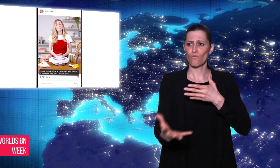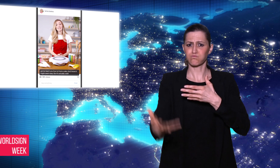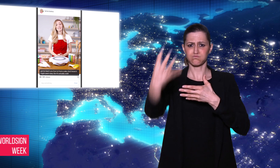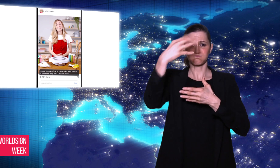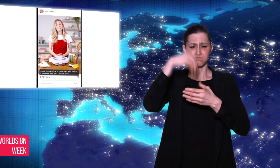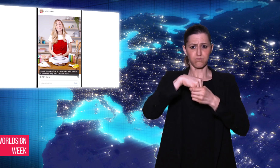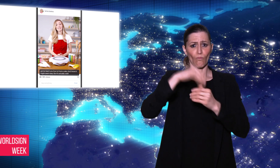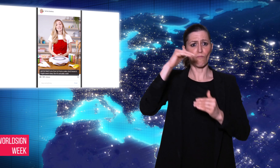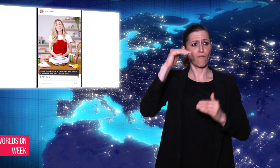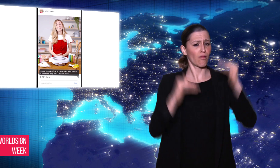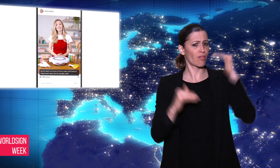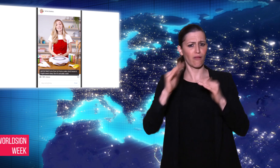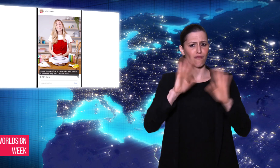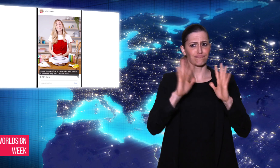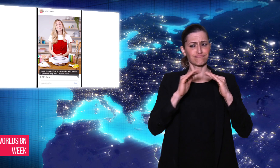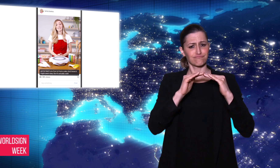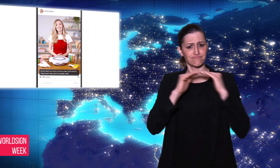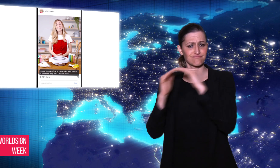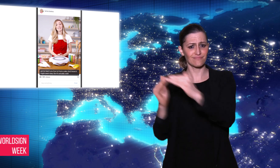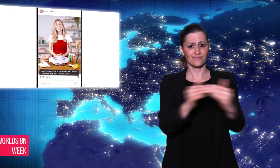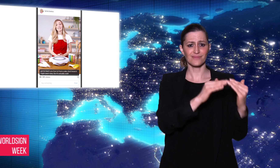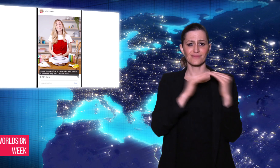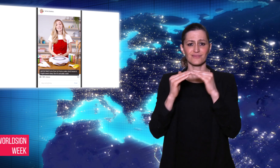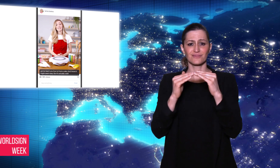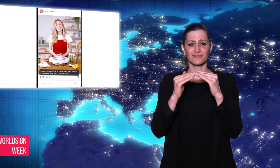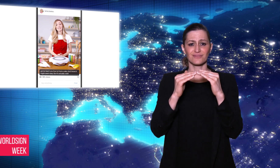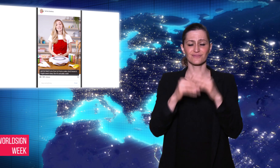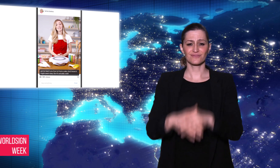more inclusive.”